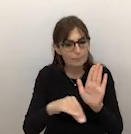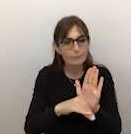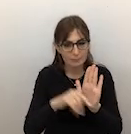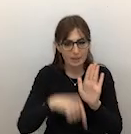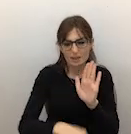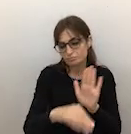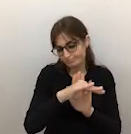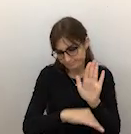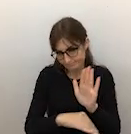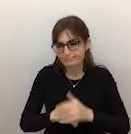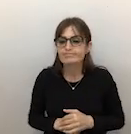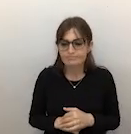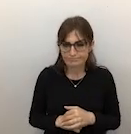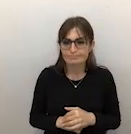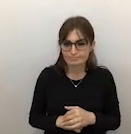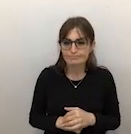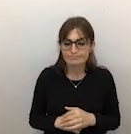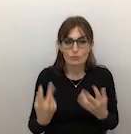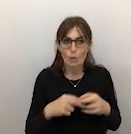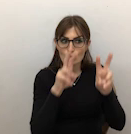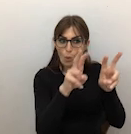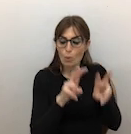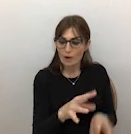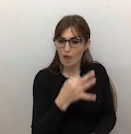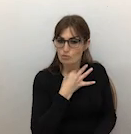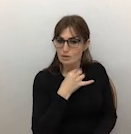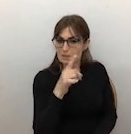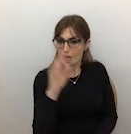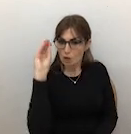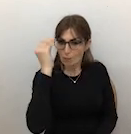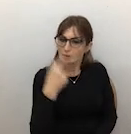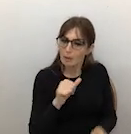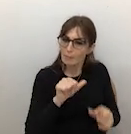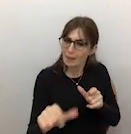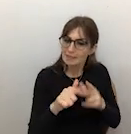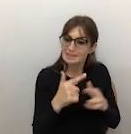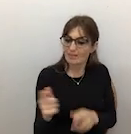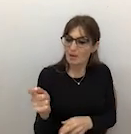or terms of reference. For an audit and risk committee, it is best practise if the members